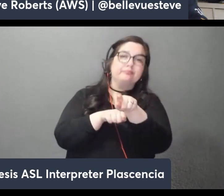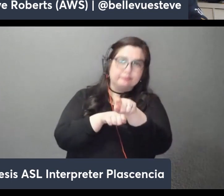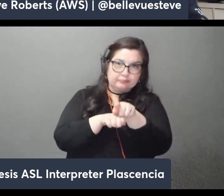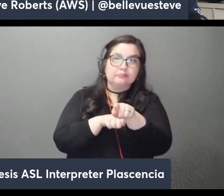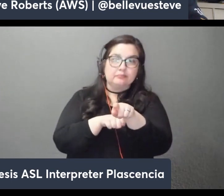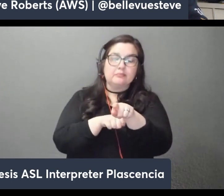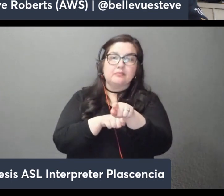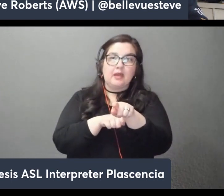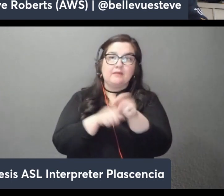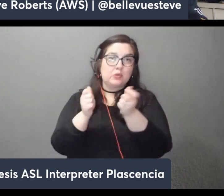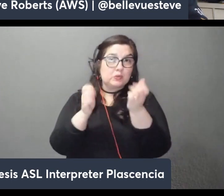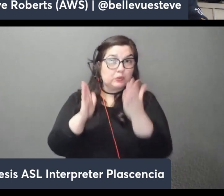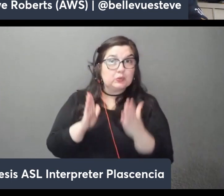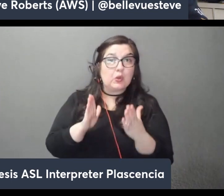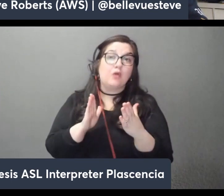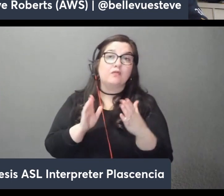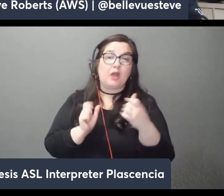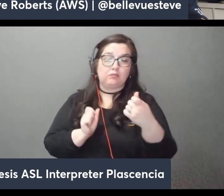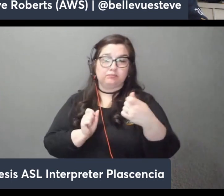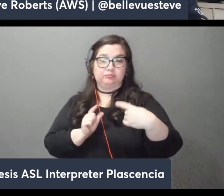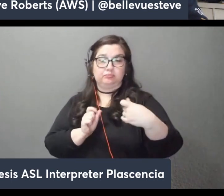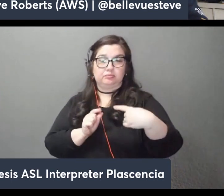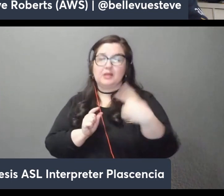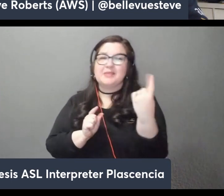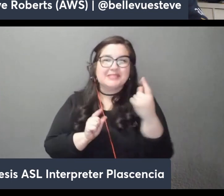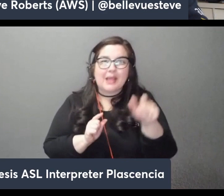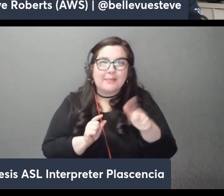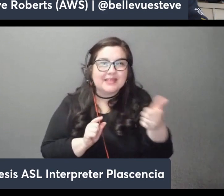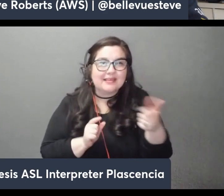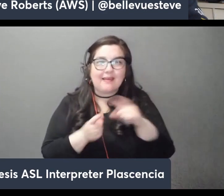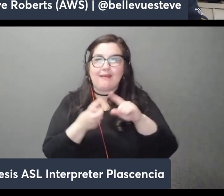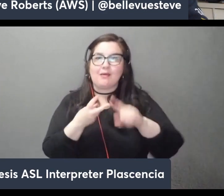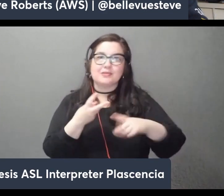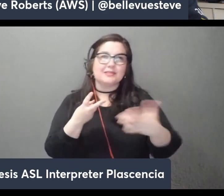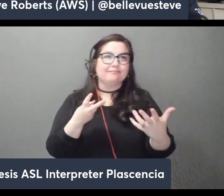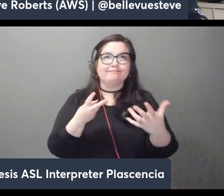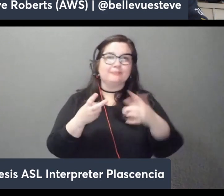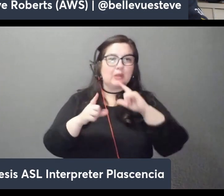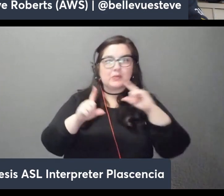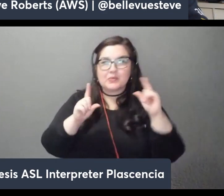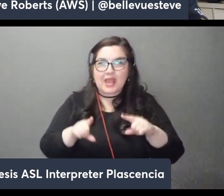and maybe something else where, due to some kind of reaction or something that happens with another player,